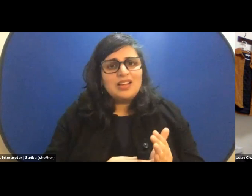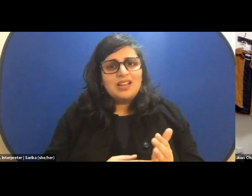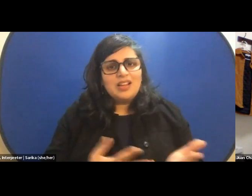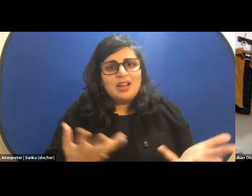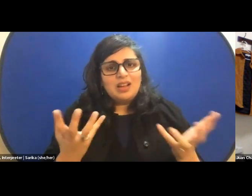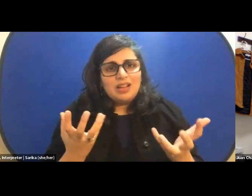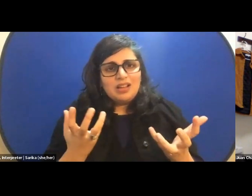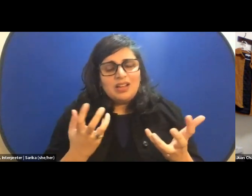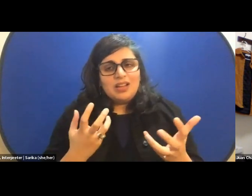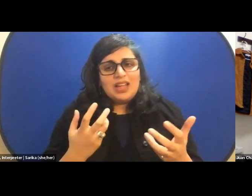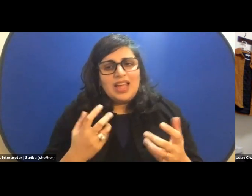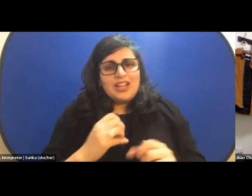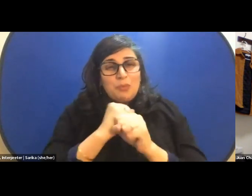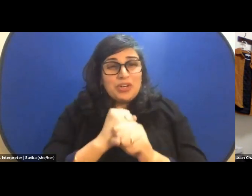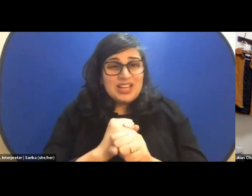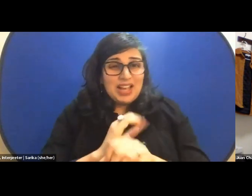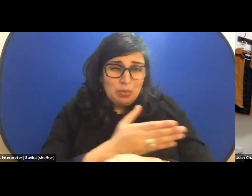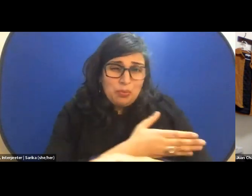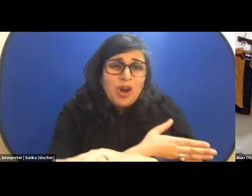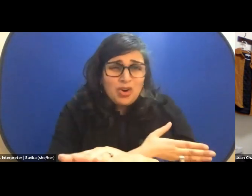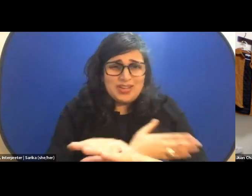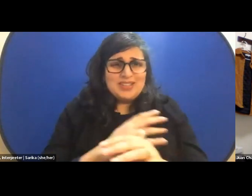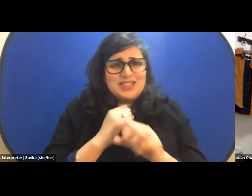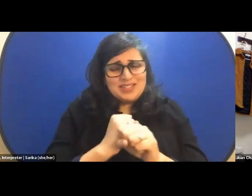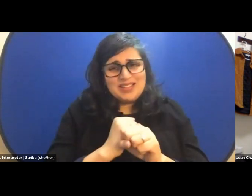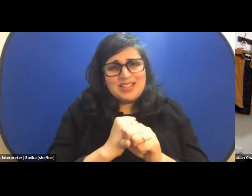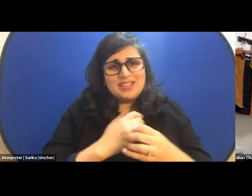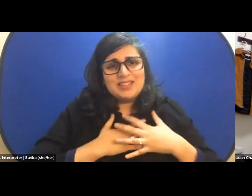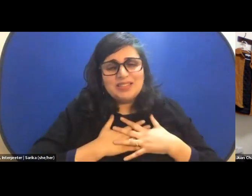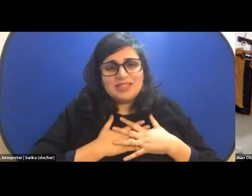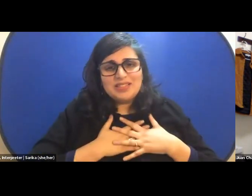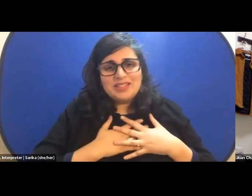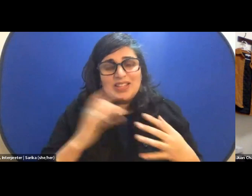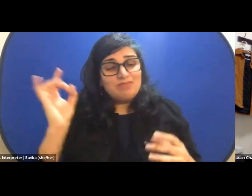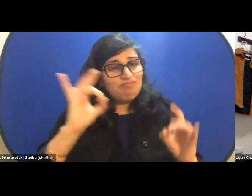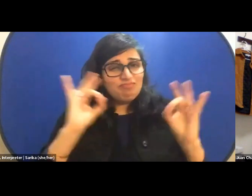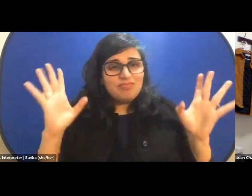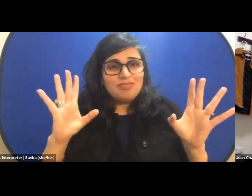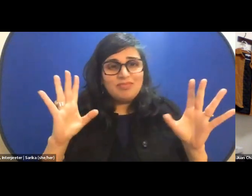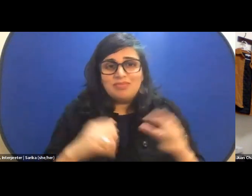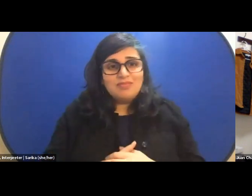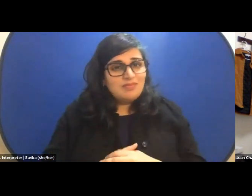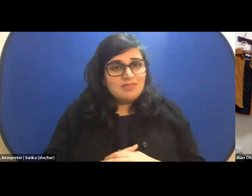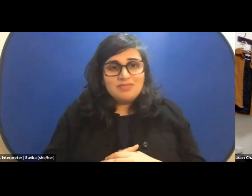here tonight. It pains me we're still here make the same demands and having